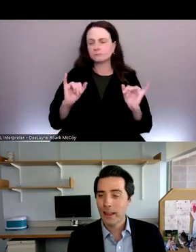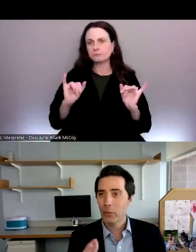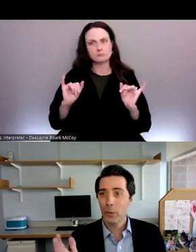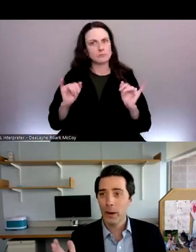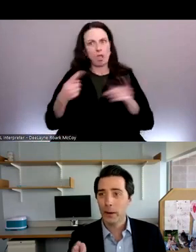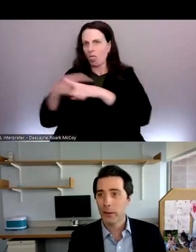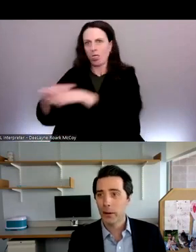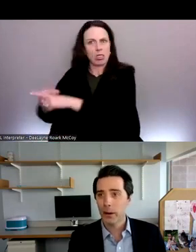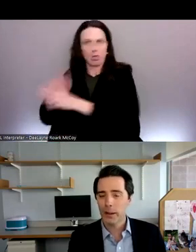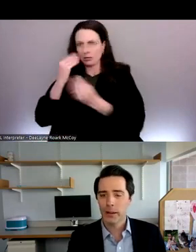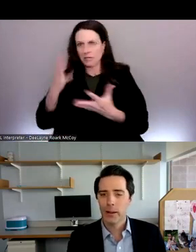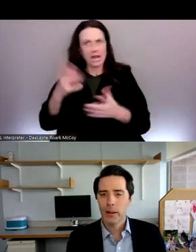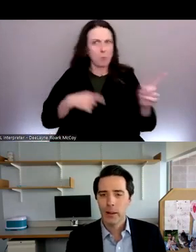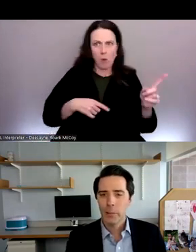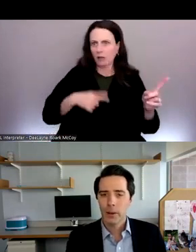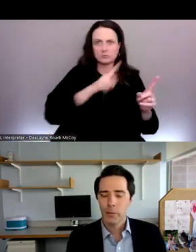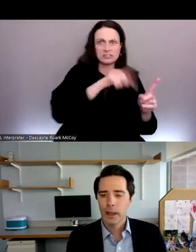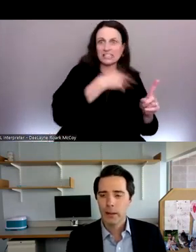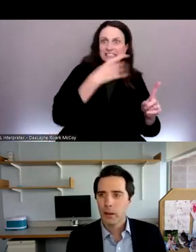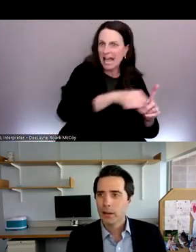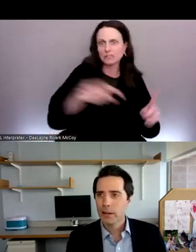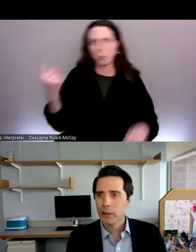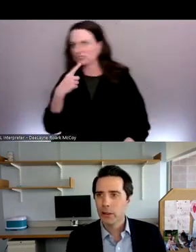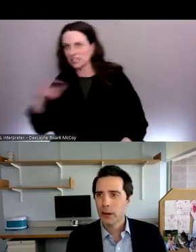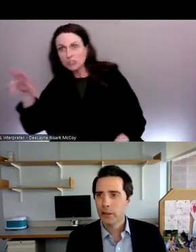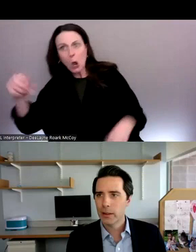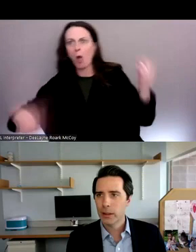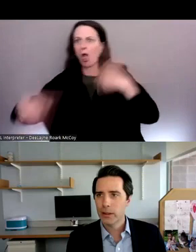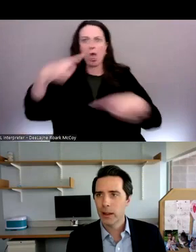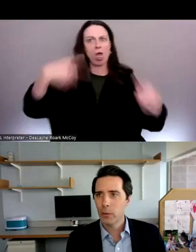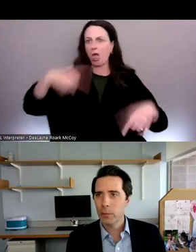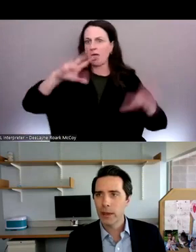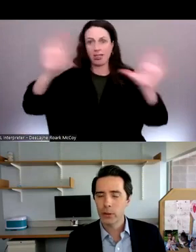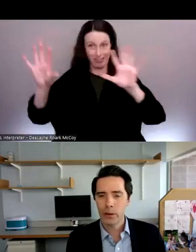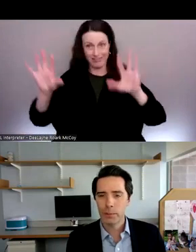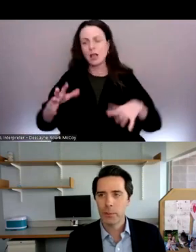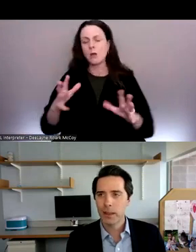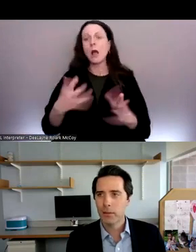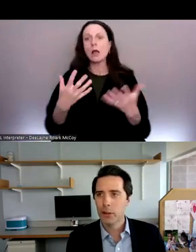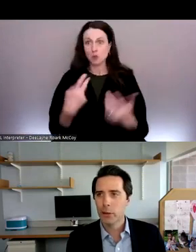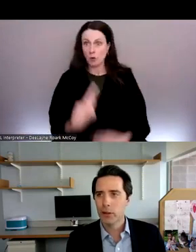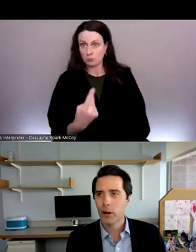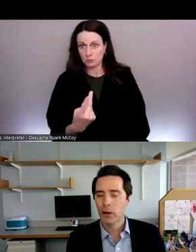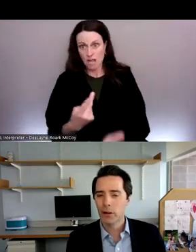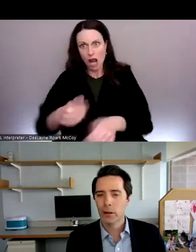data one way or another on it but we had a long discussion about this because I